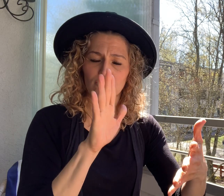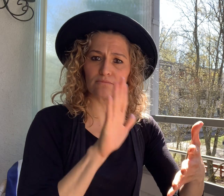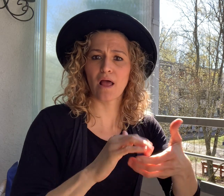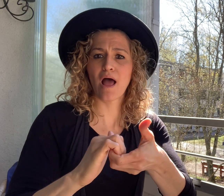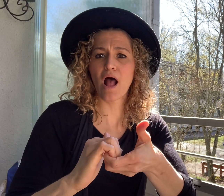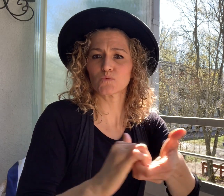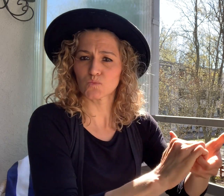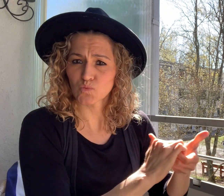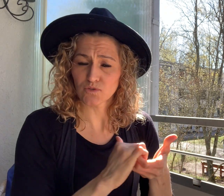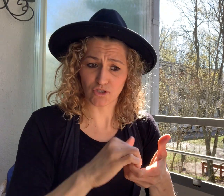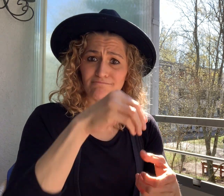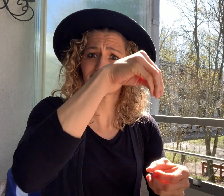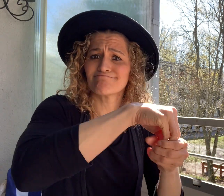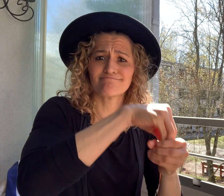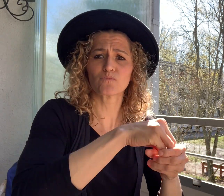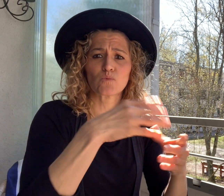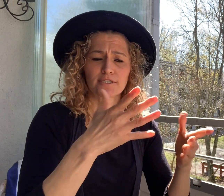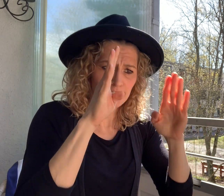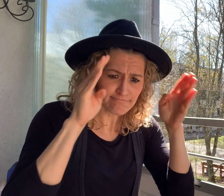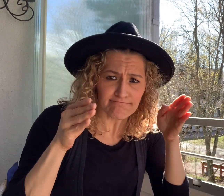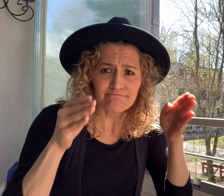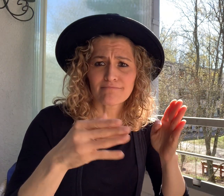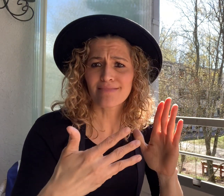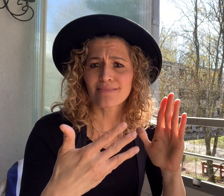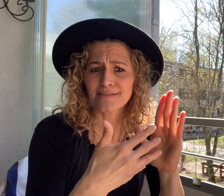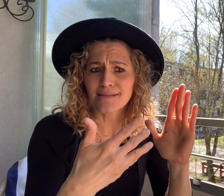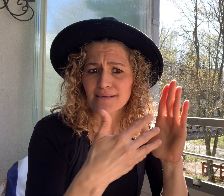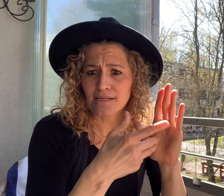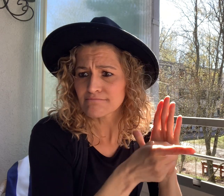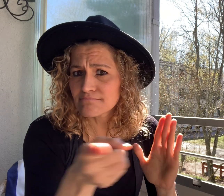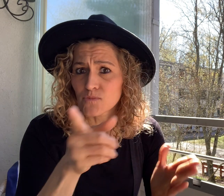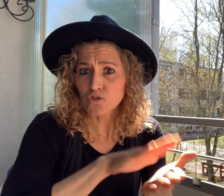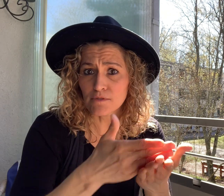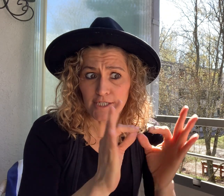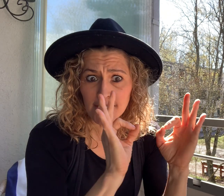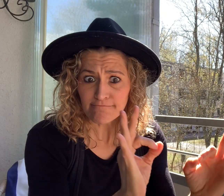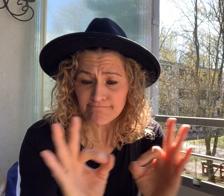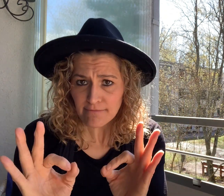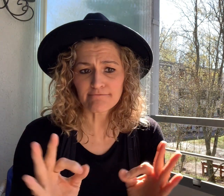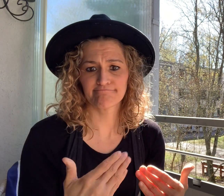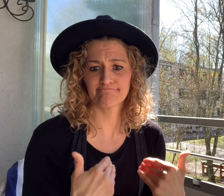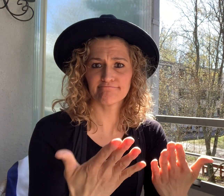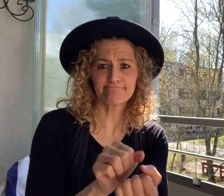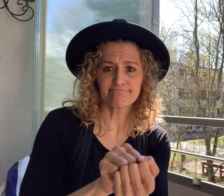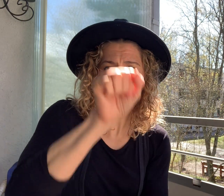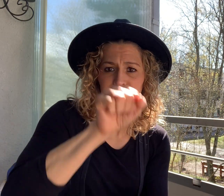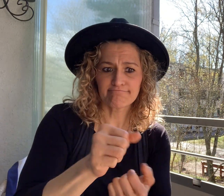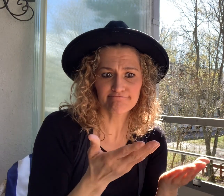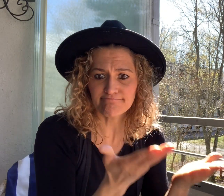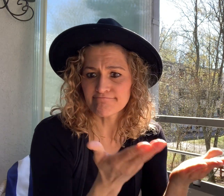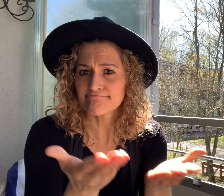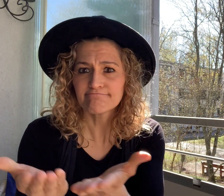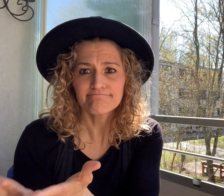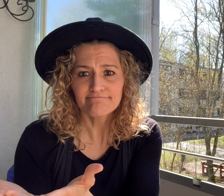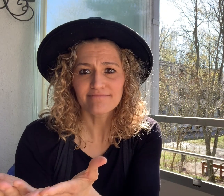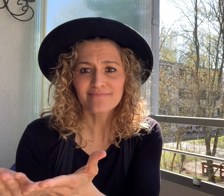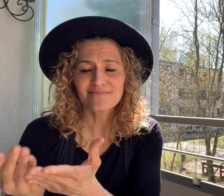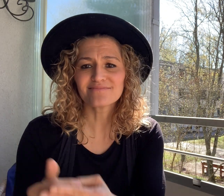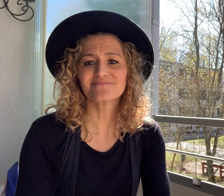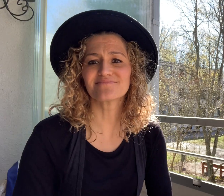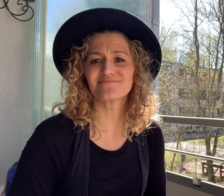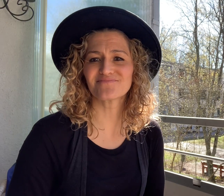interpreters was founded in the US to test and certify interpreters.